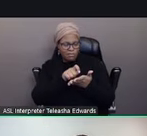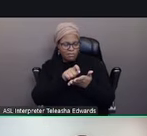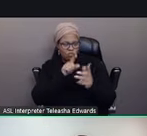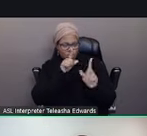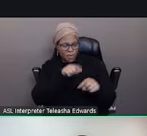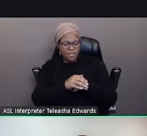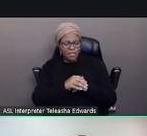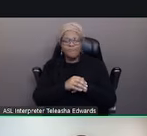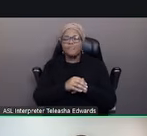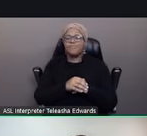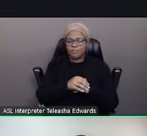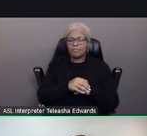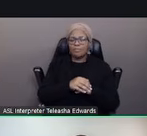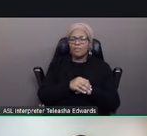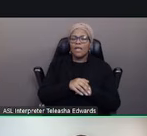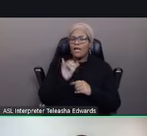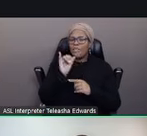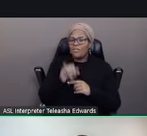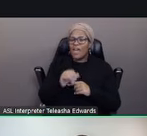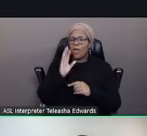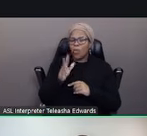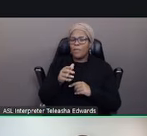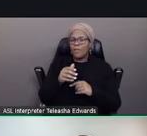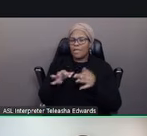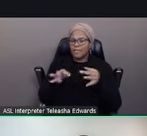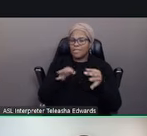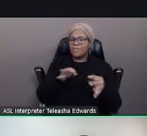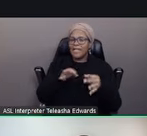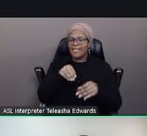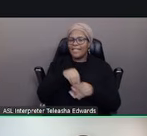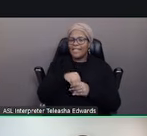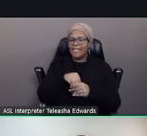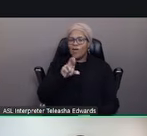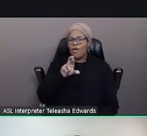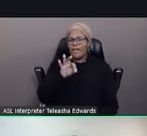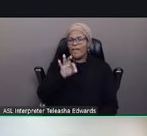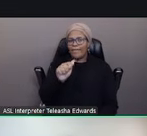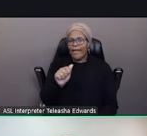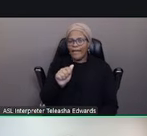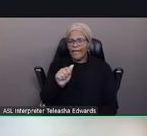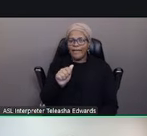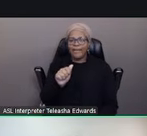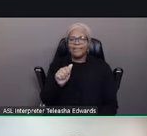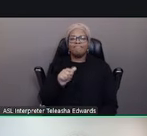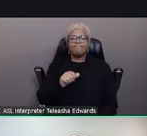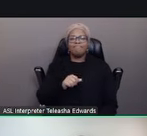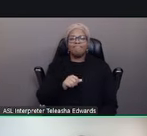I what we're looking for and we've said this I don't think we can say it too often is we want